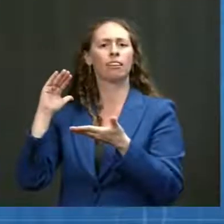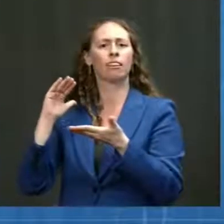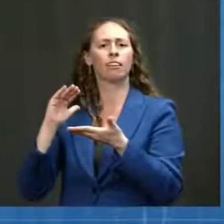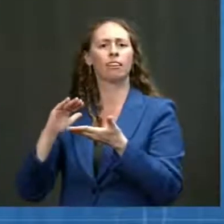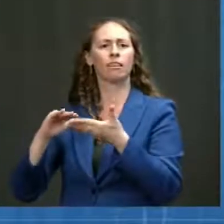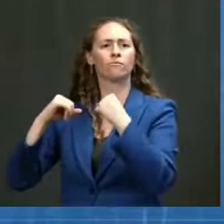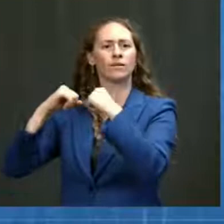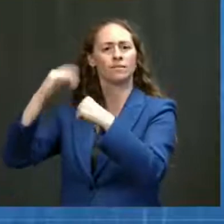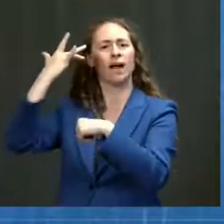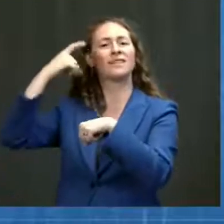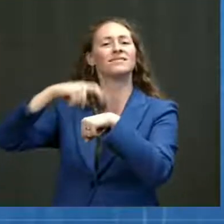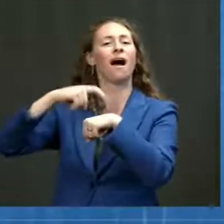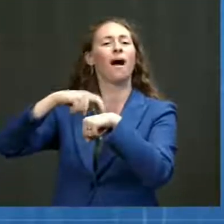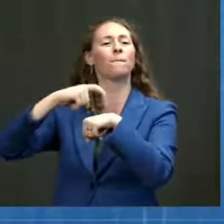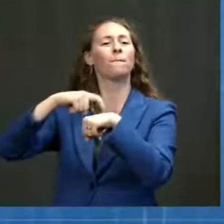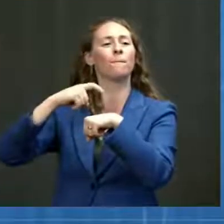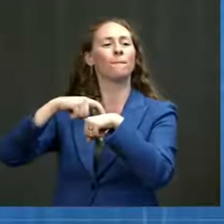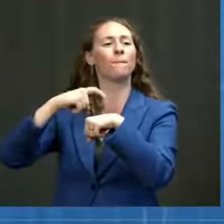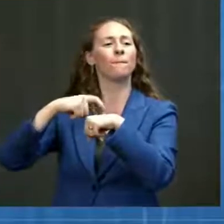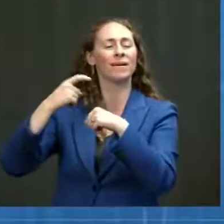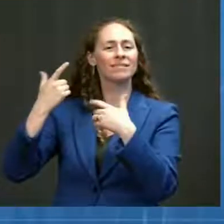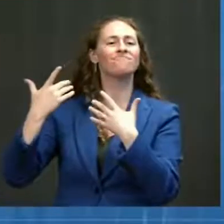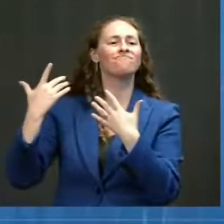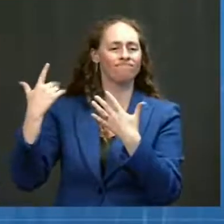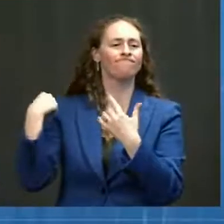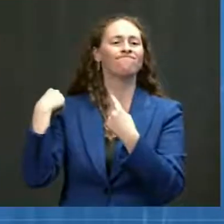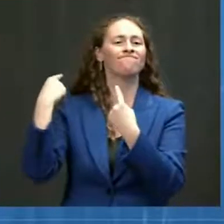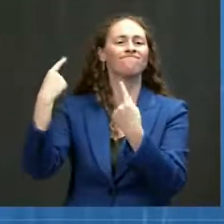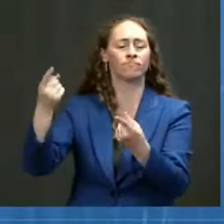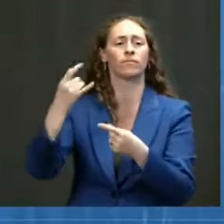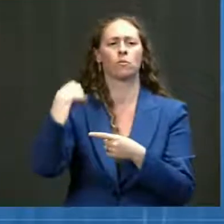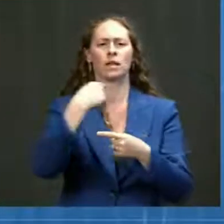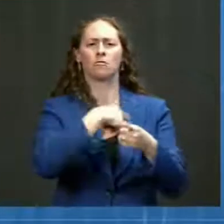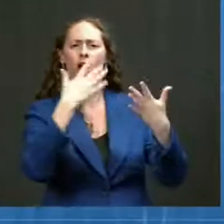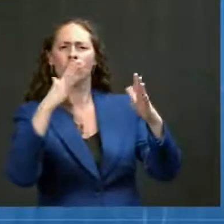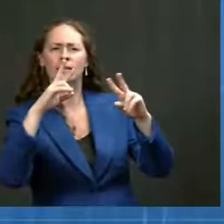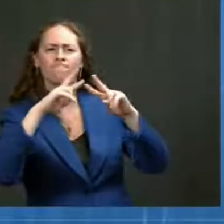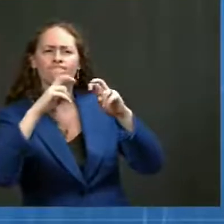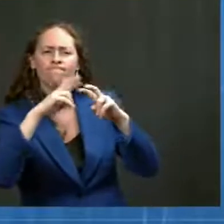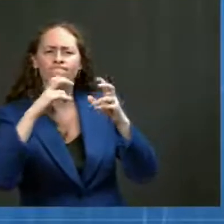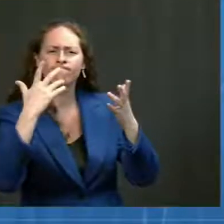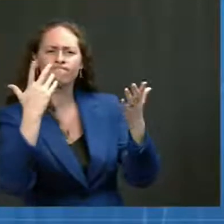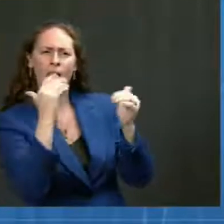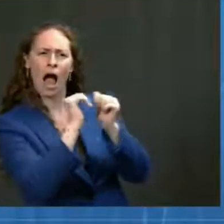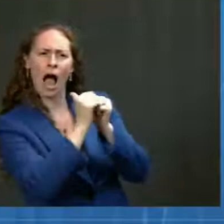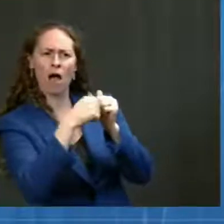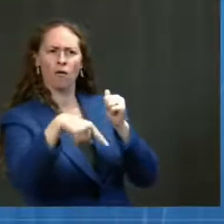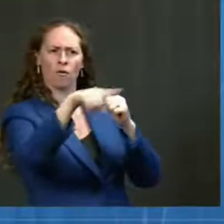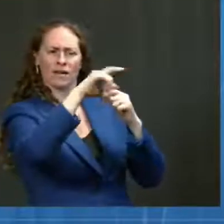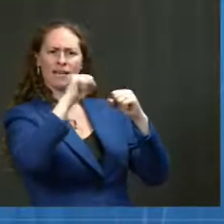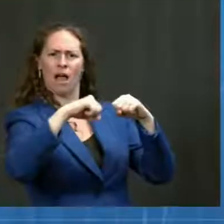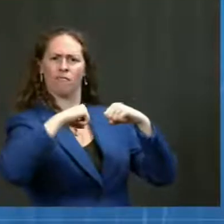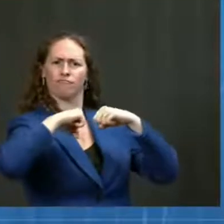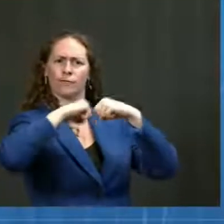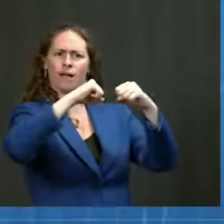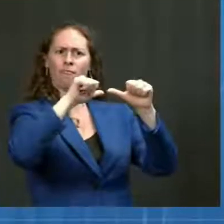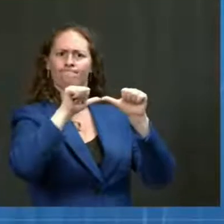VACCINES THERE IS A REDUCTION IN PROTECTION OF THE TIME, WE